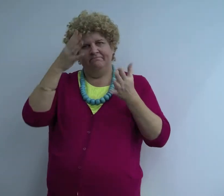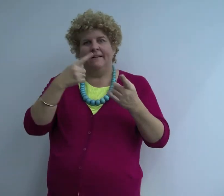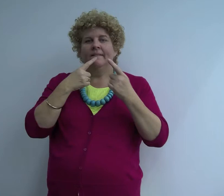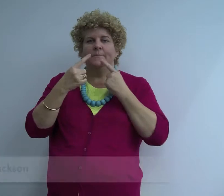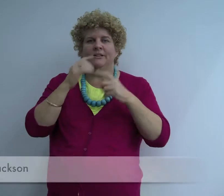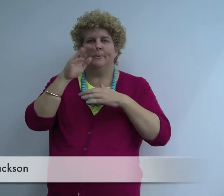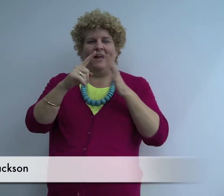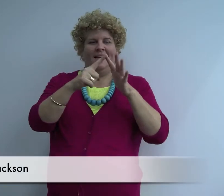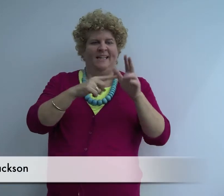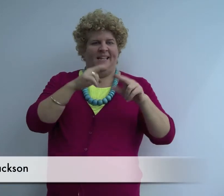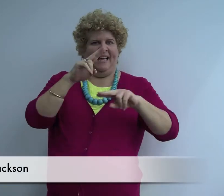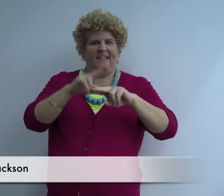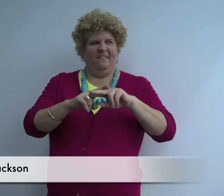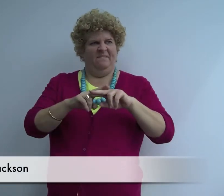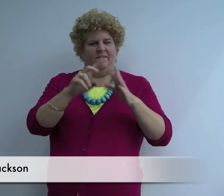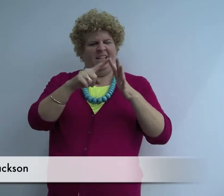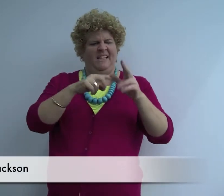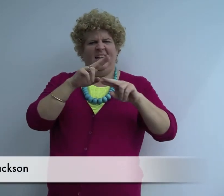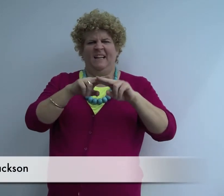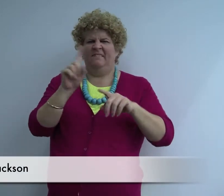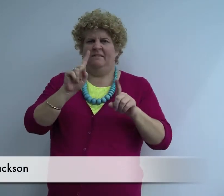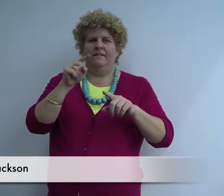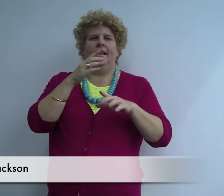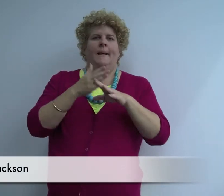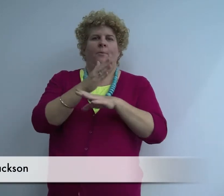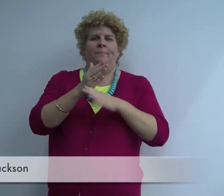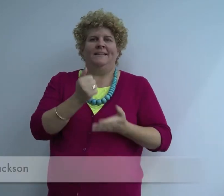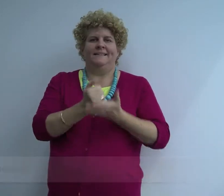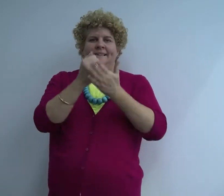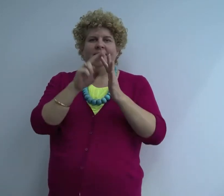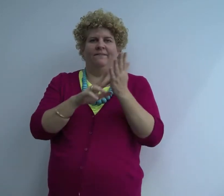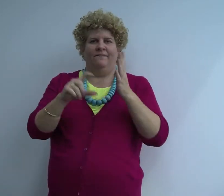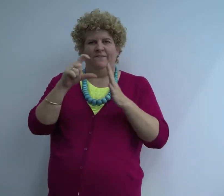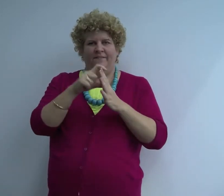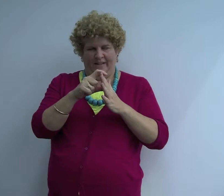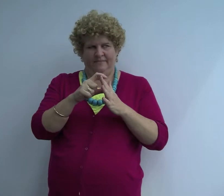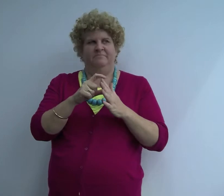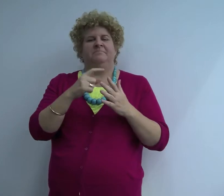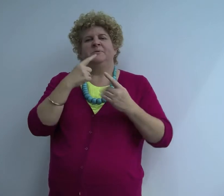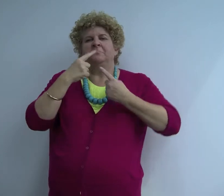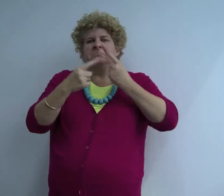I'm here to give you some information about EAF. EAF is the Employment Assistance Fund.